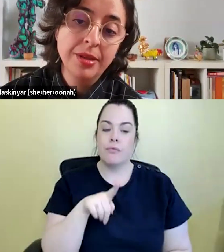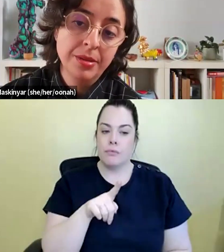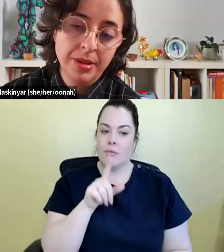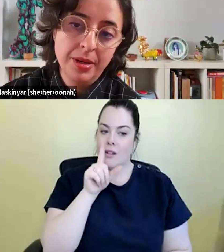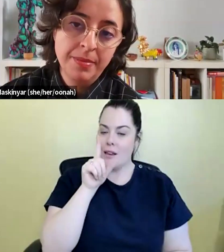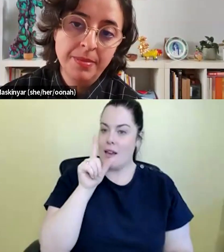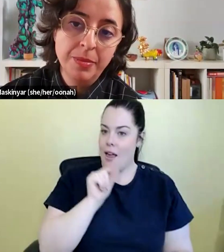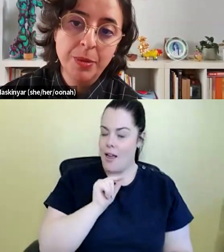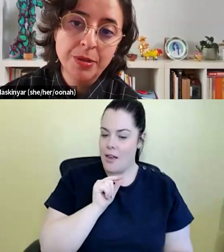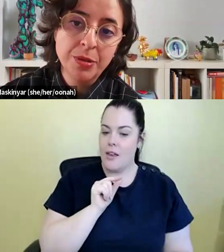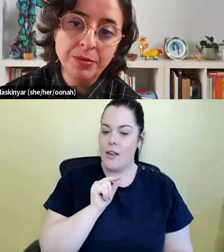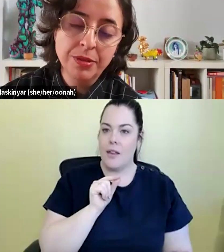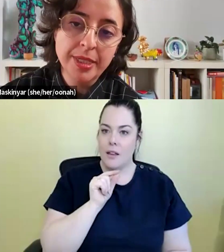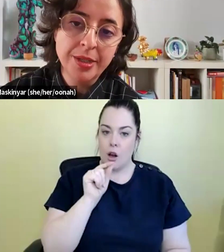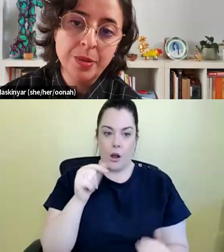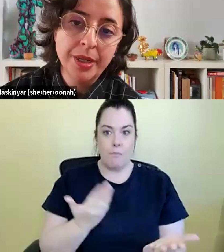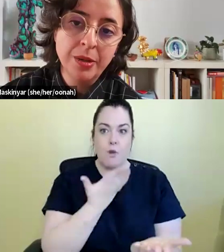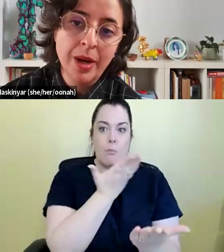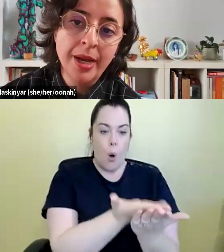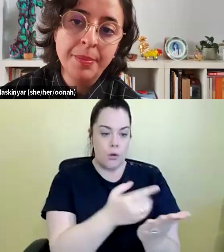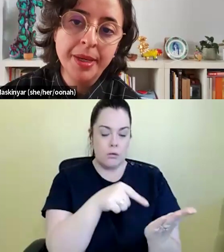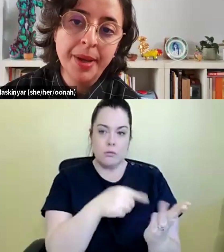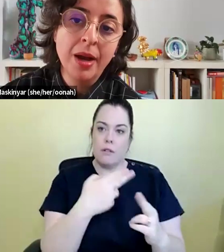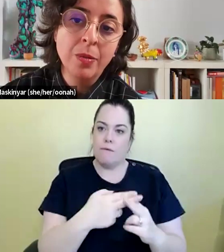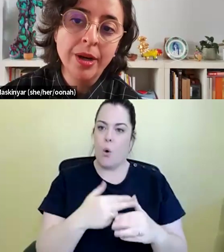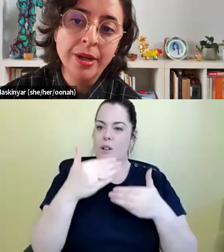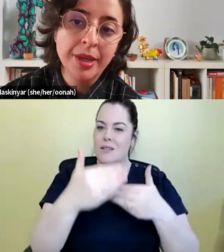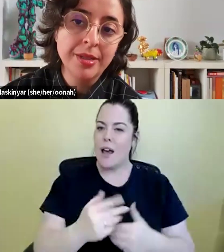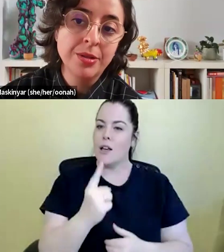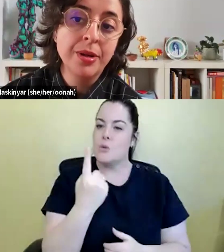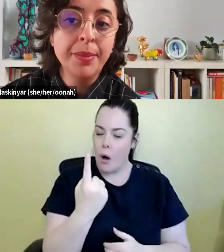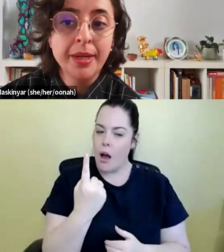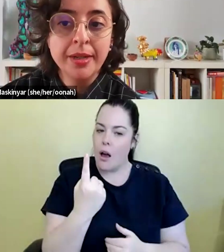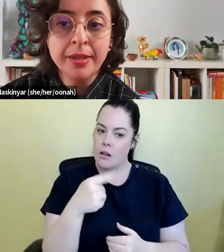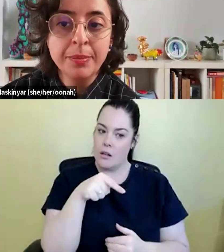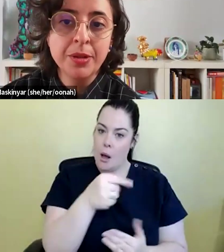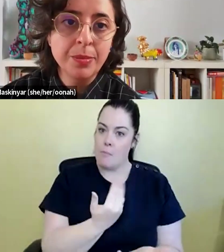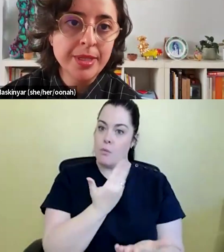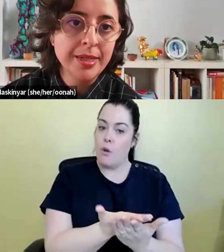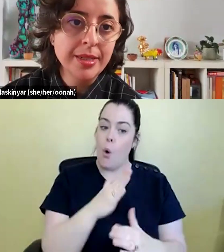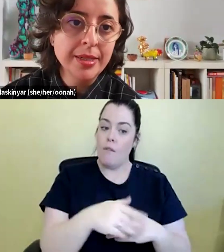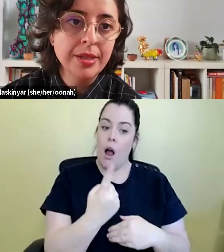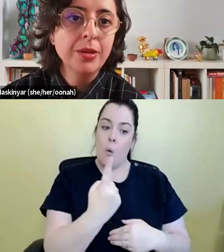the proposal for stage I EOI be about a work that is already begun and not presented,